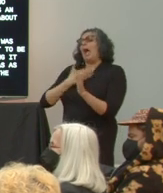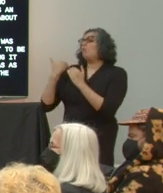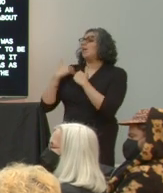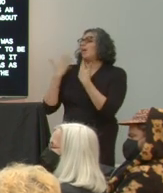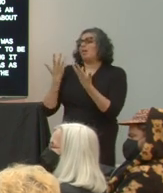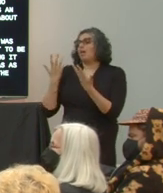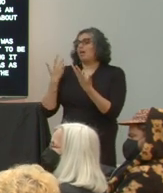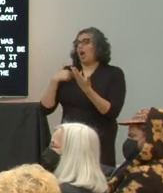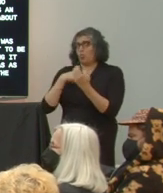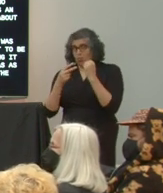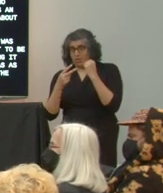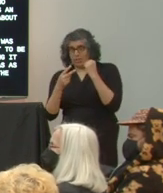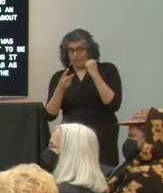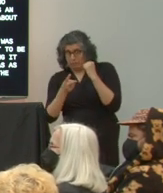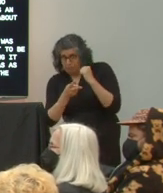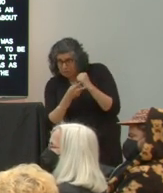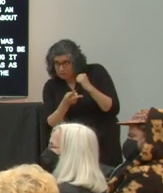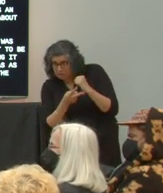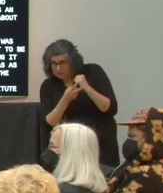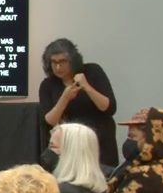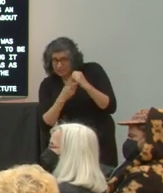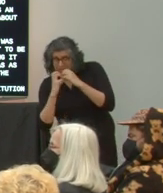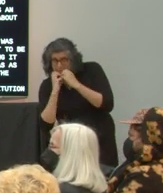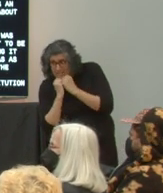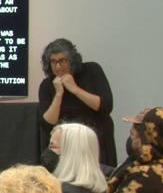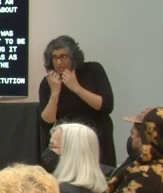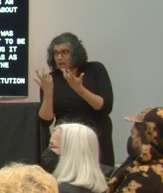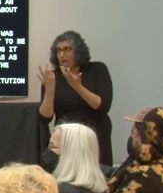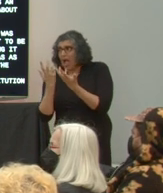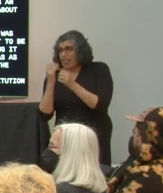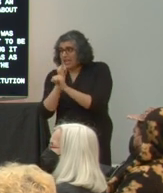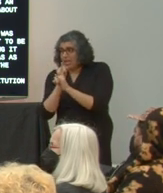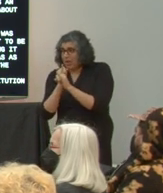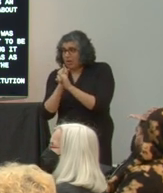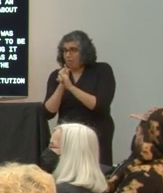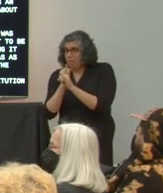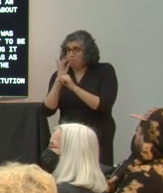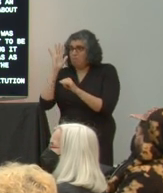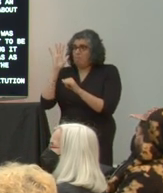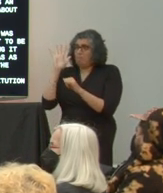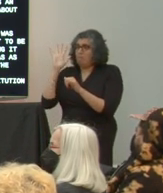we preserving the institution? By a by, by being disembodied